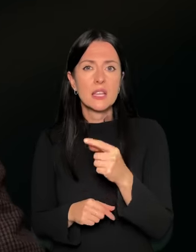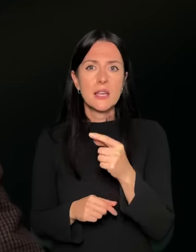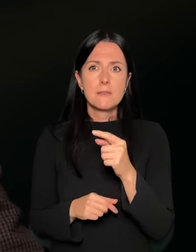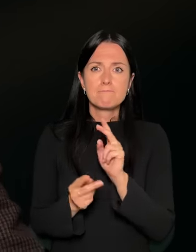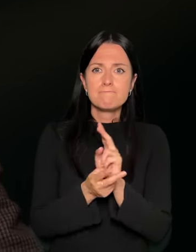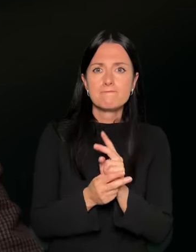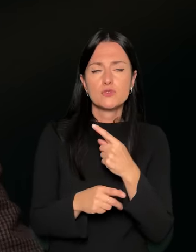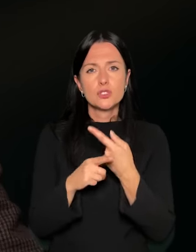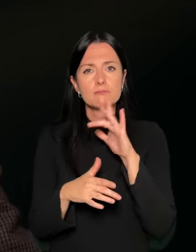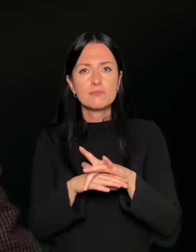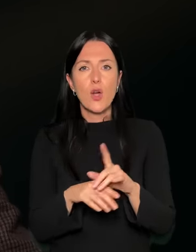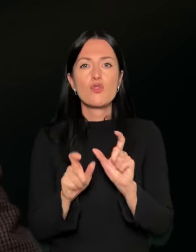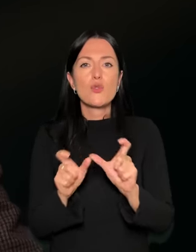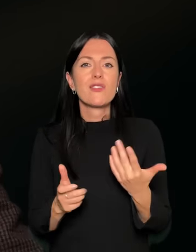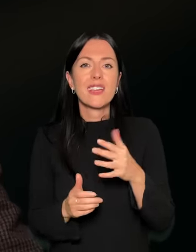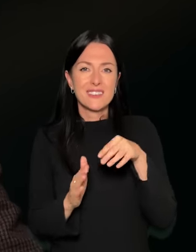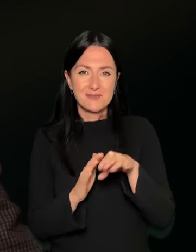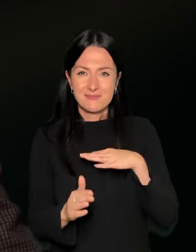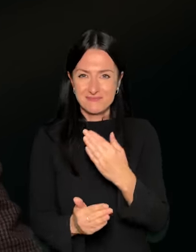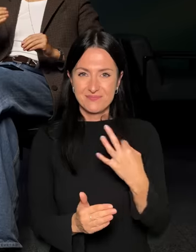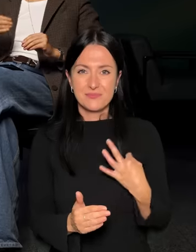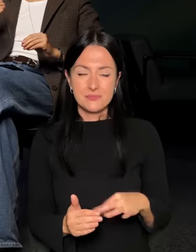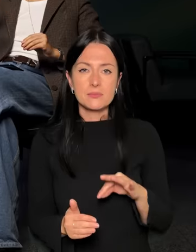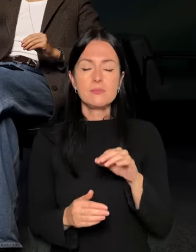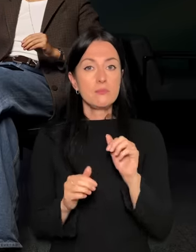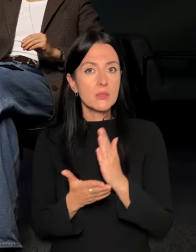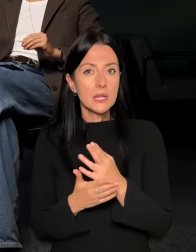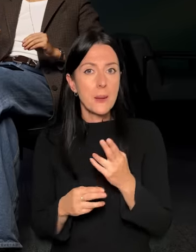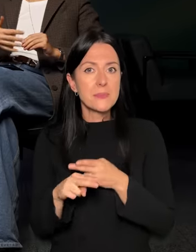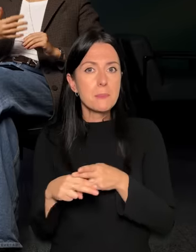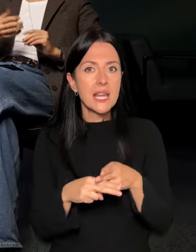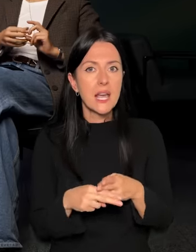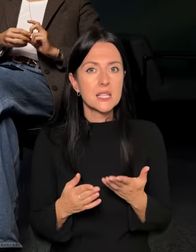or noticed, in the schools where Mark studied, a certain